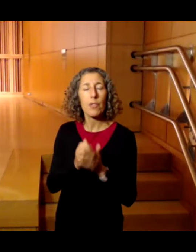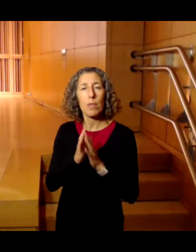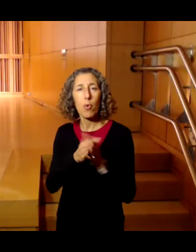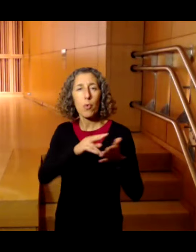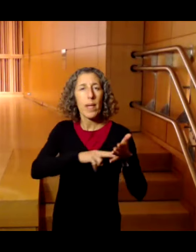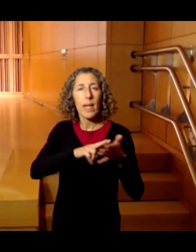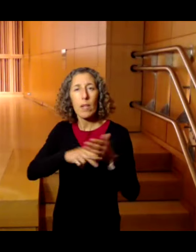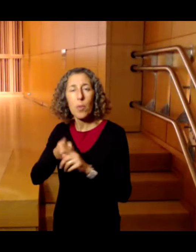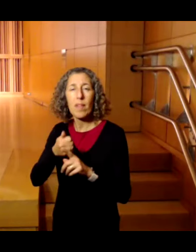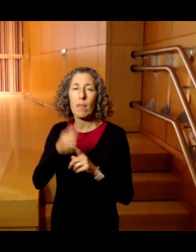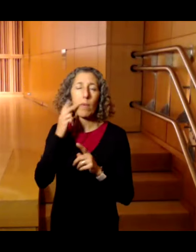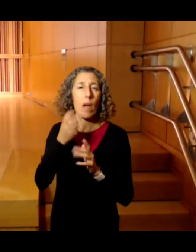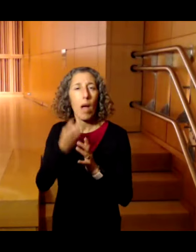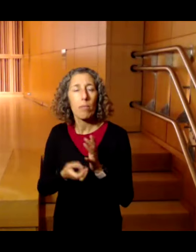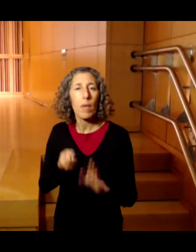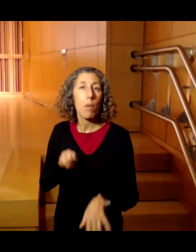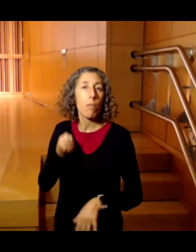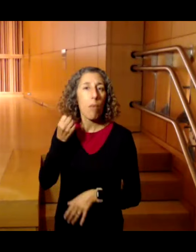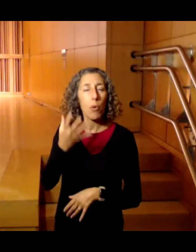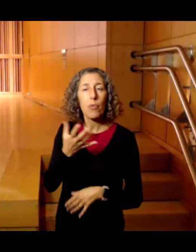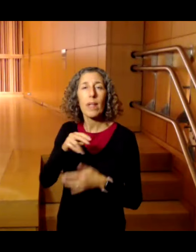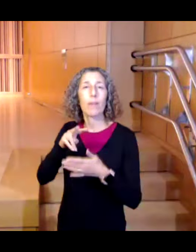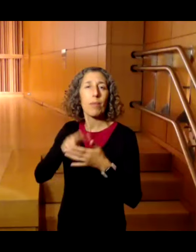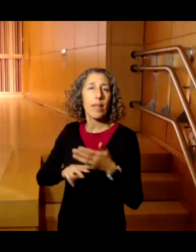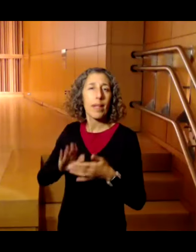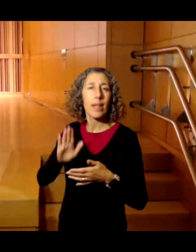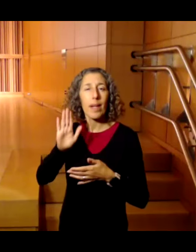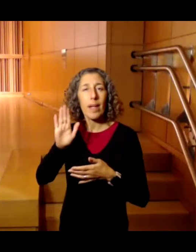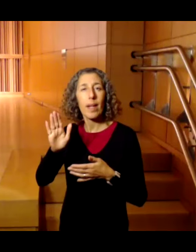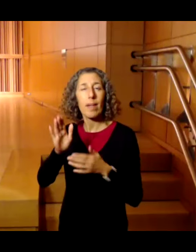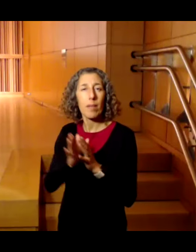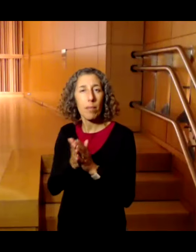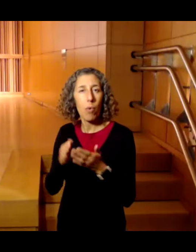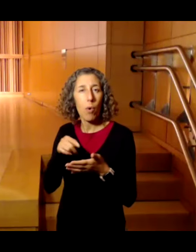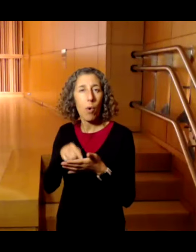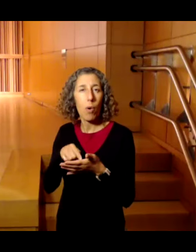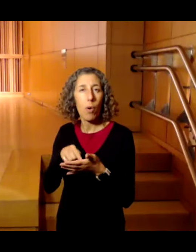But to read Robert's extraordinary forum. Which could easily be a freestanding biographical essay about.